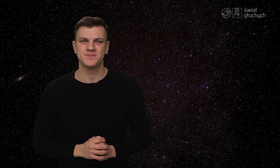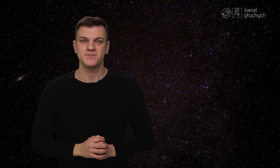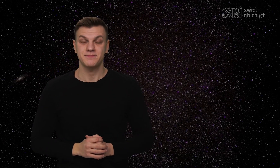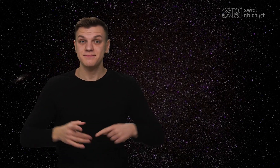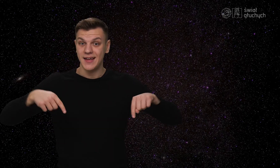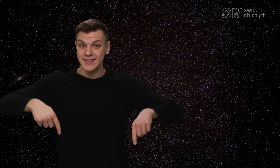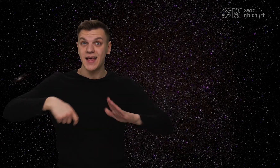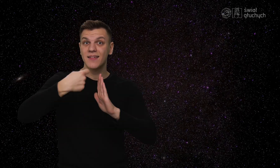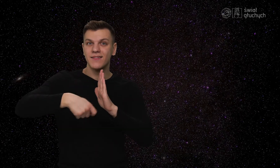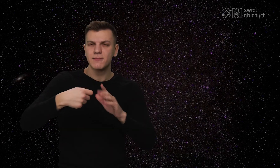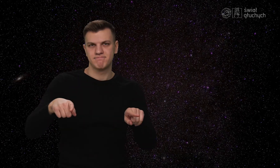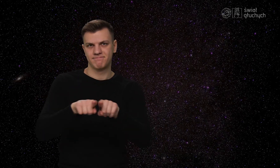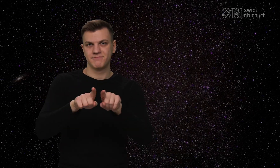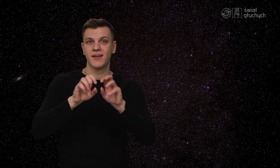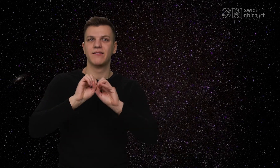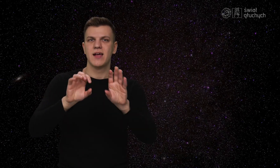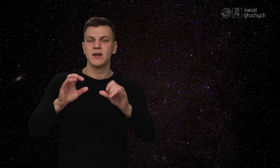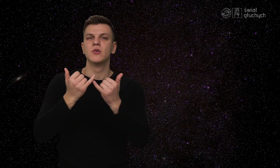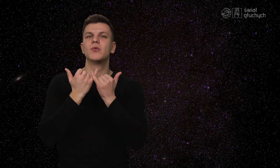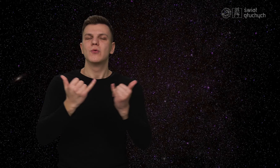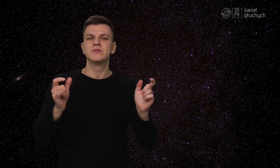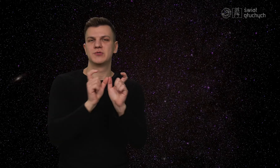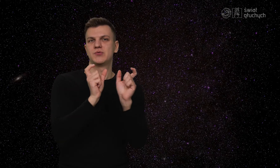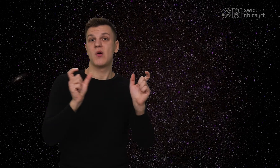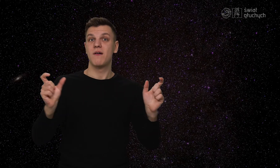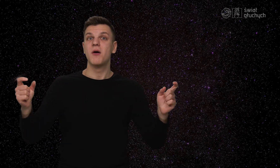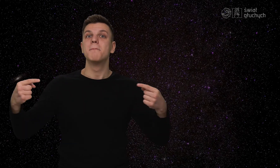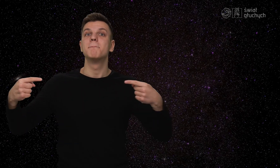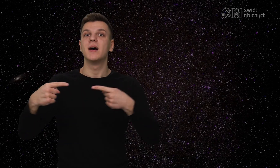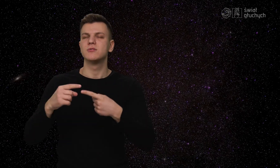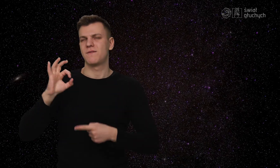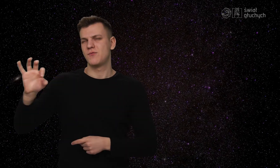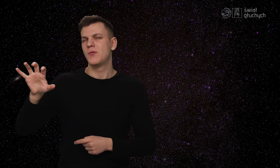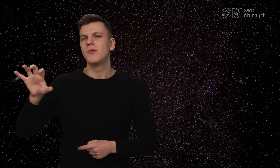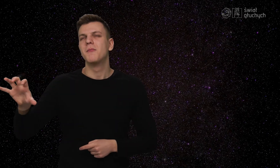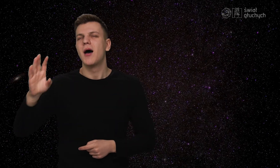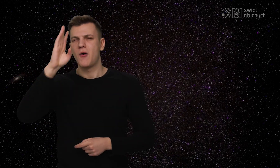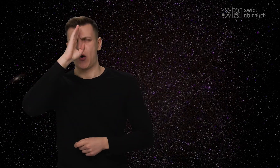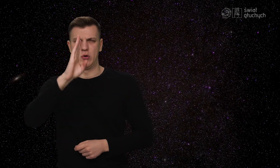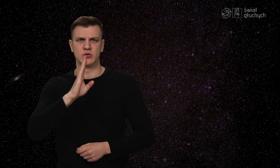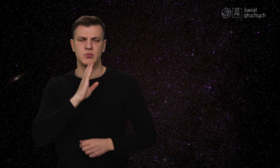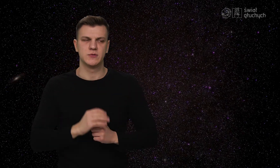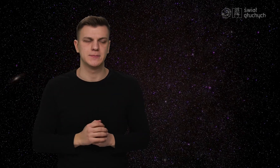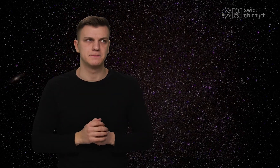And today you will learn more words on the subject of space -